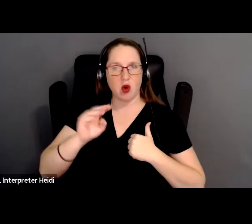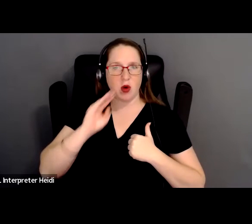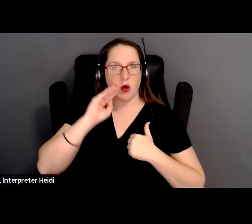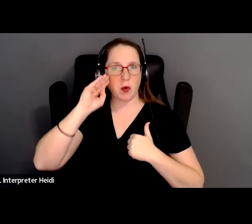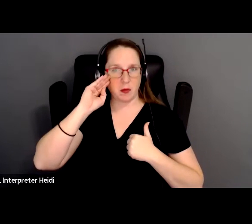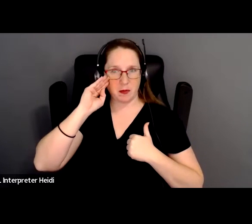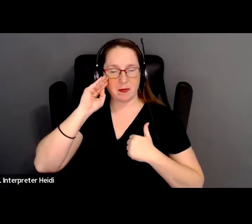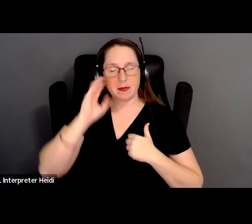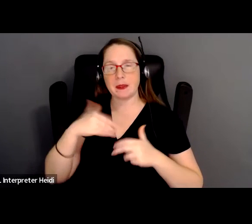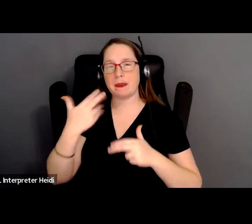Next slide, please.